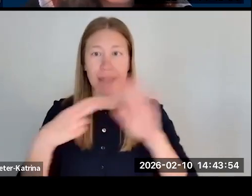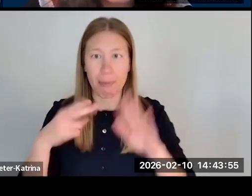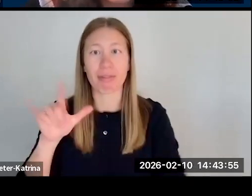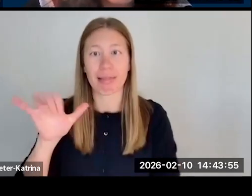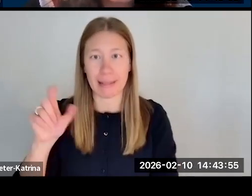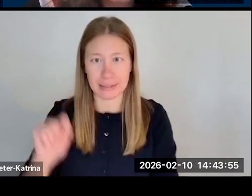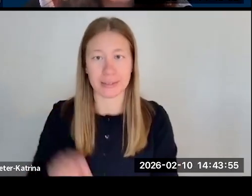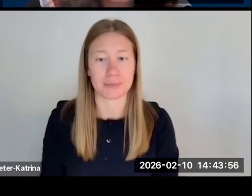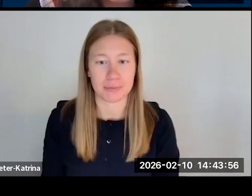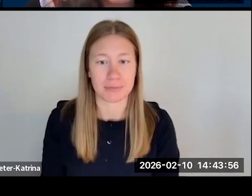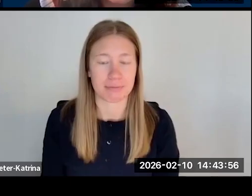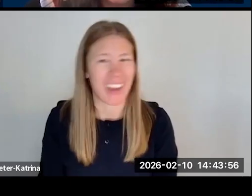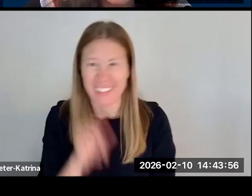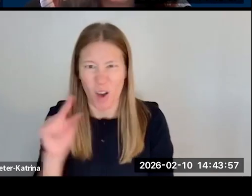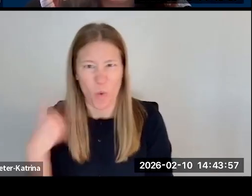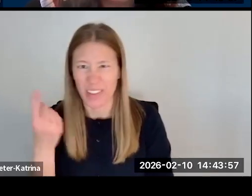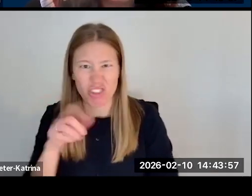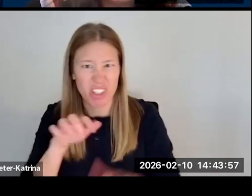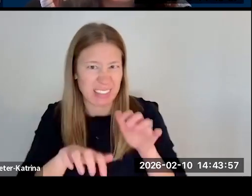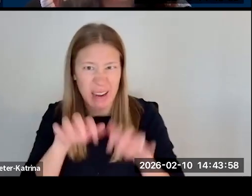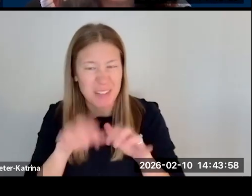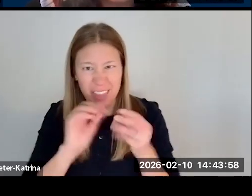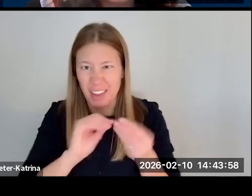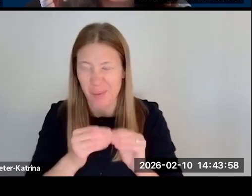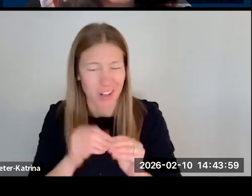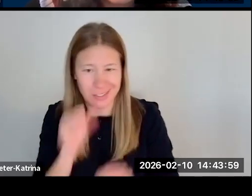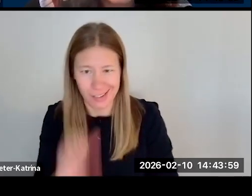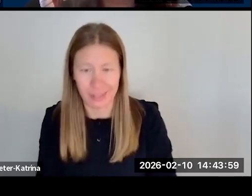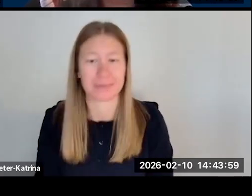So when I switch to the proper list format,